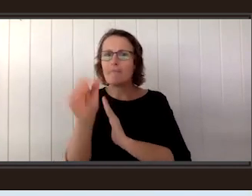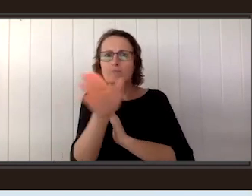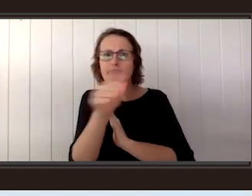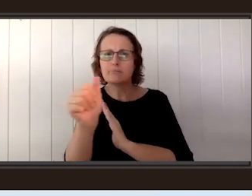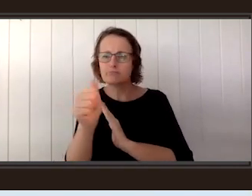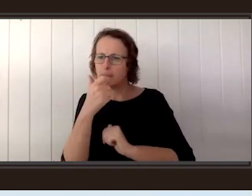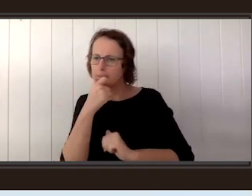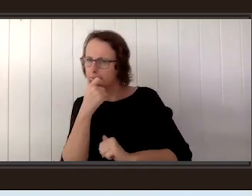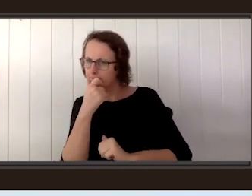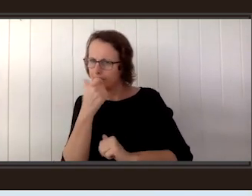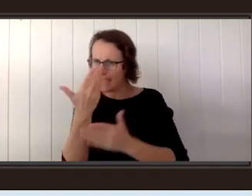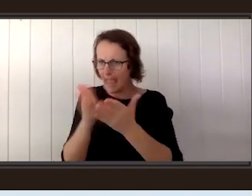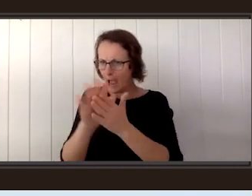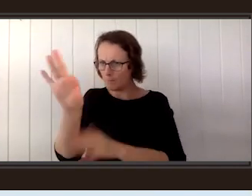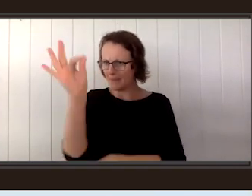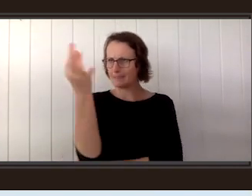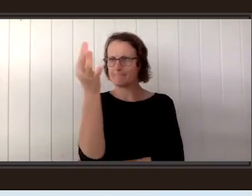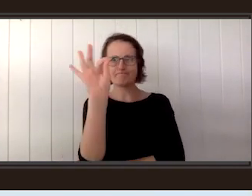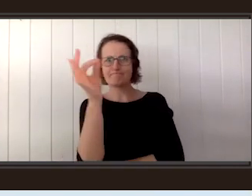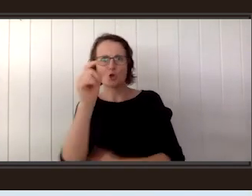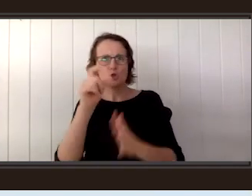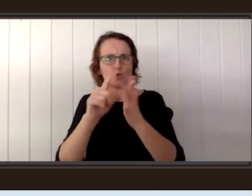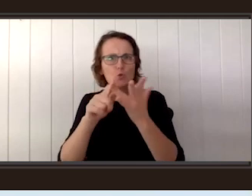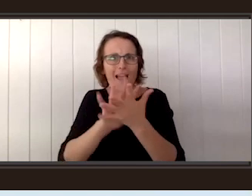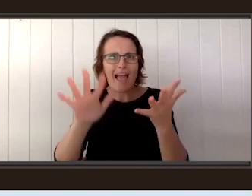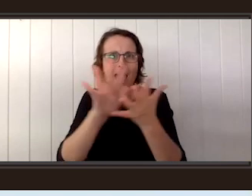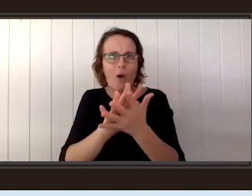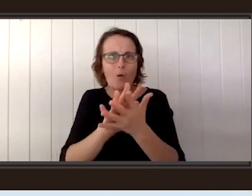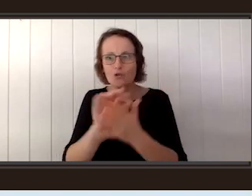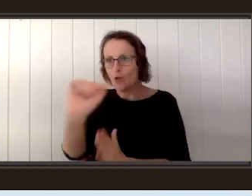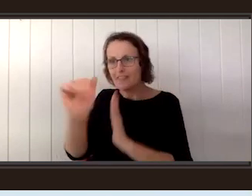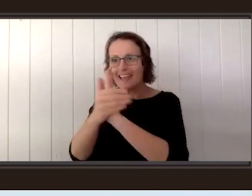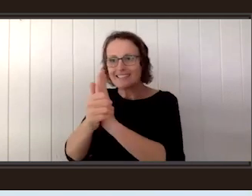differently? How can we transfer those skills into other sectors? And